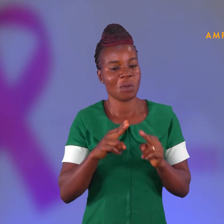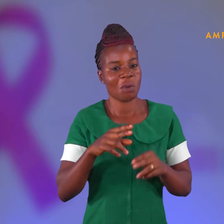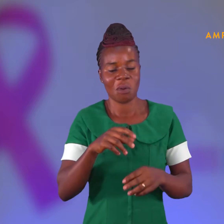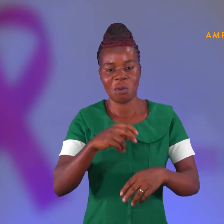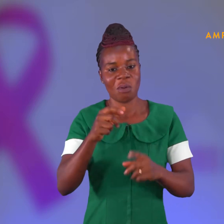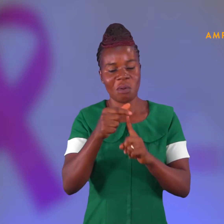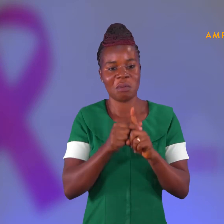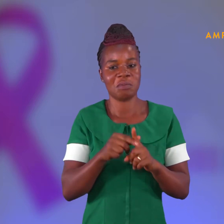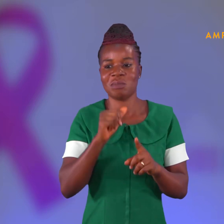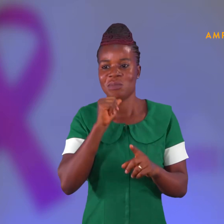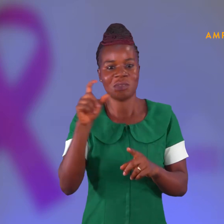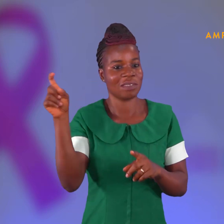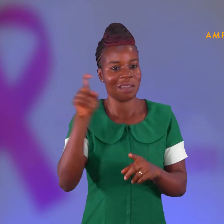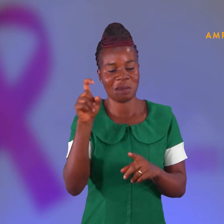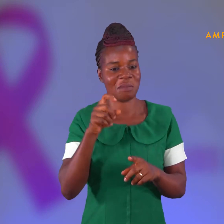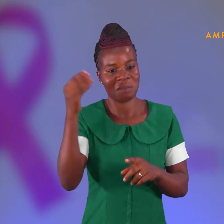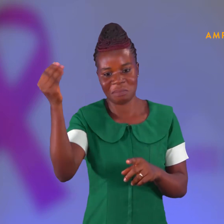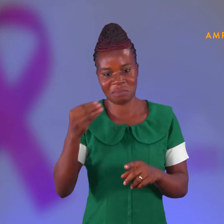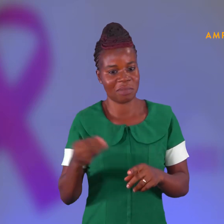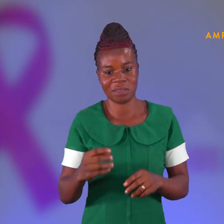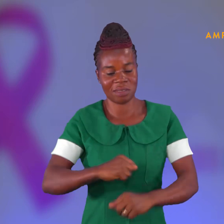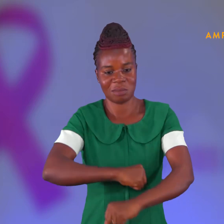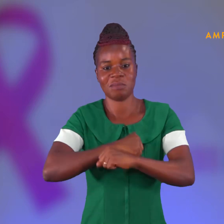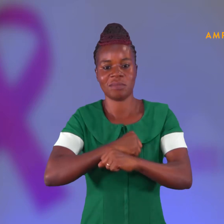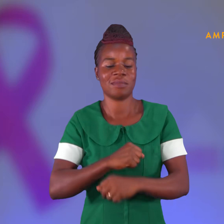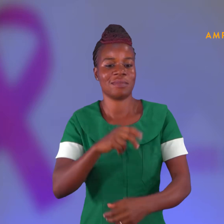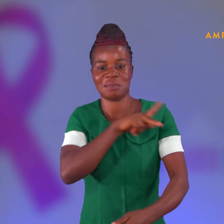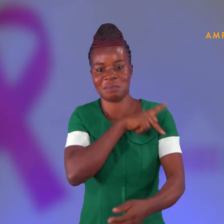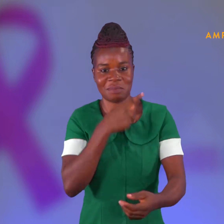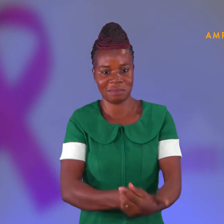So, the condom may not absolutely prevent pregnancy. There is no 100% safe protection through condom use.